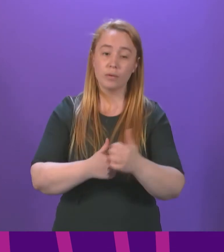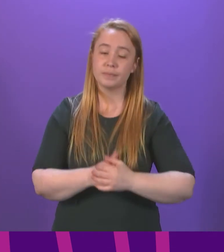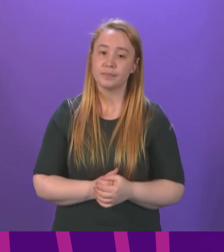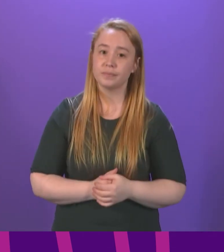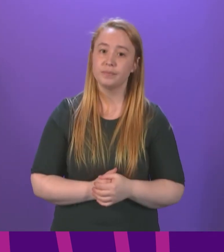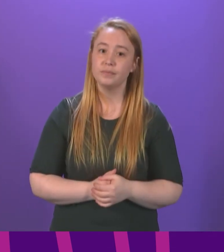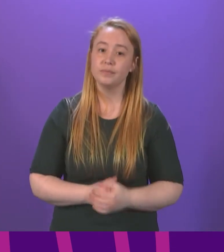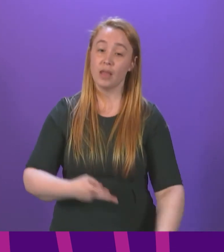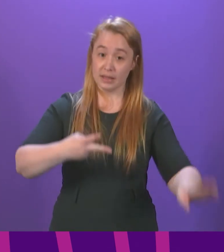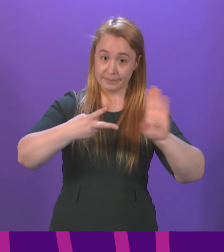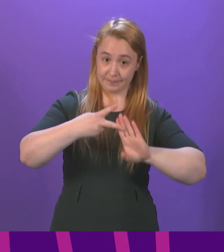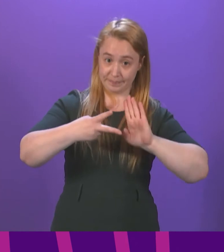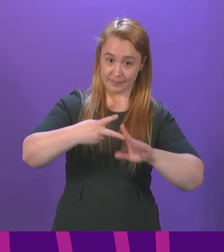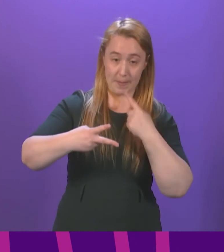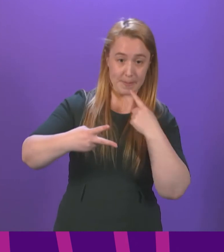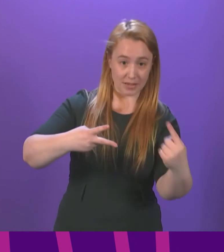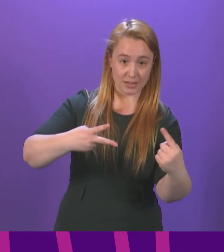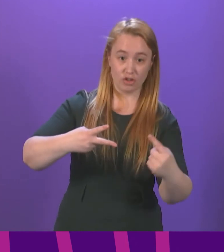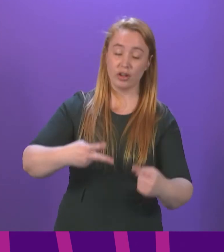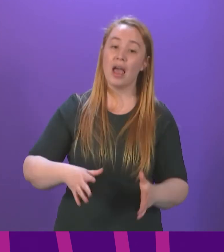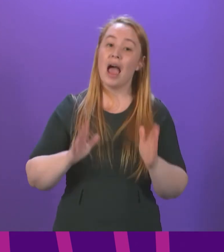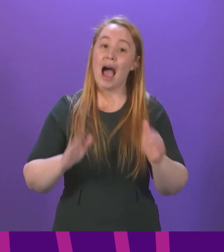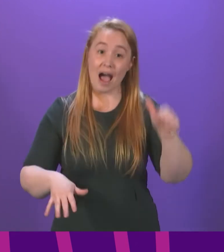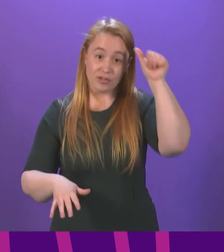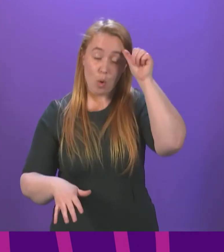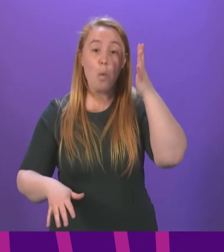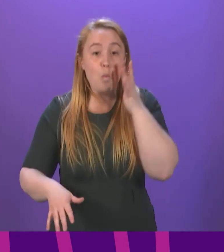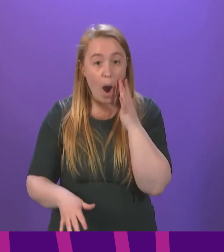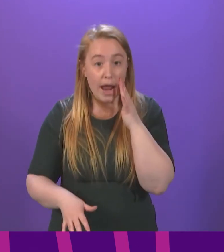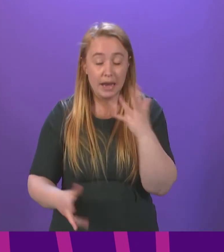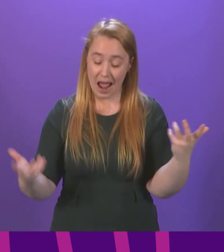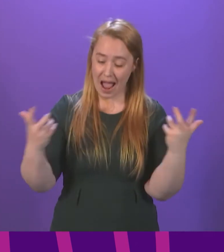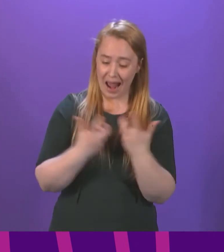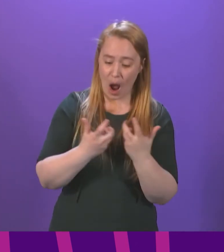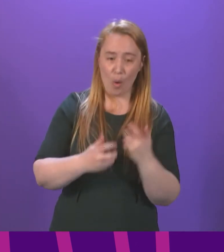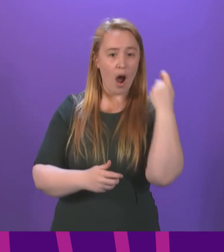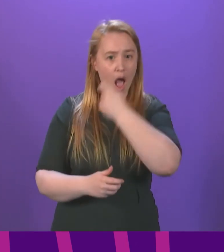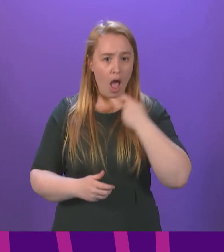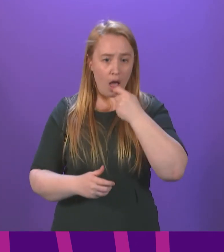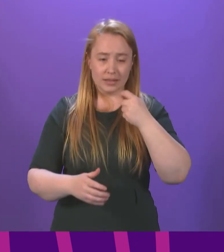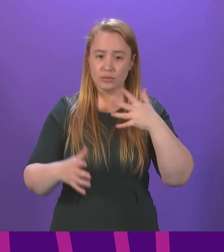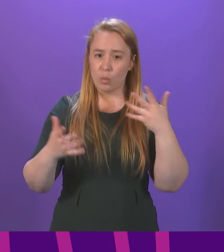The second message is that we all need to know when, how and where to get a test. As